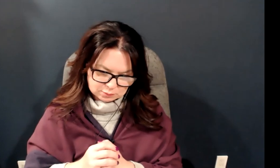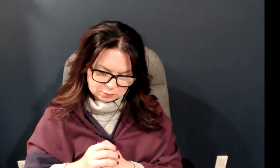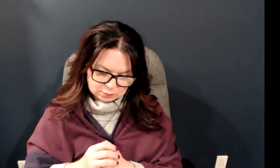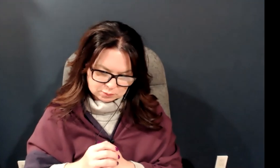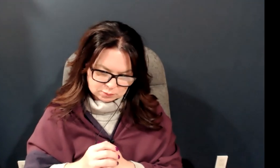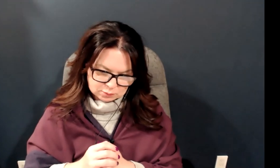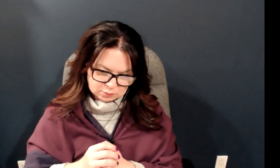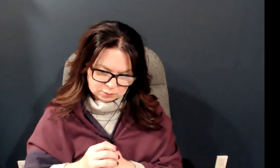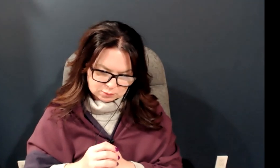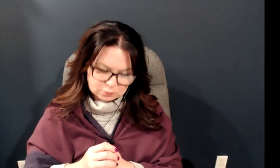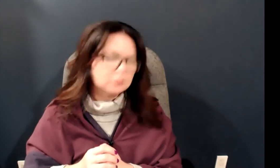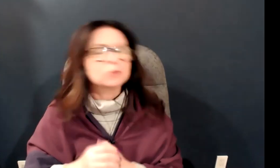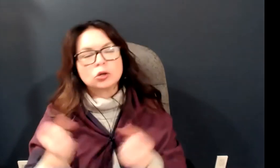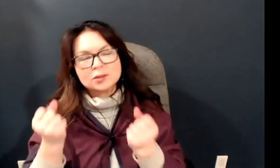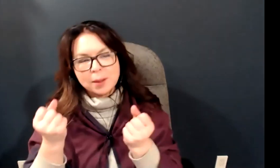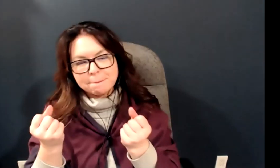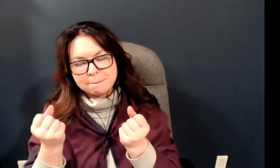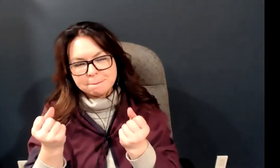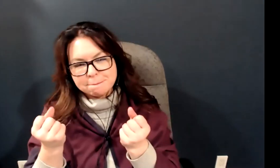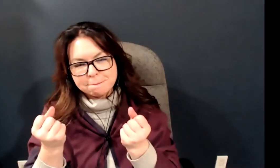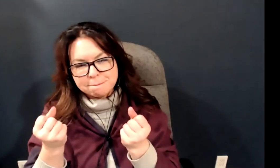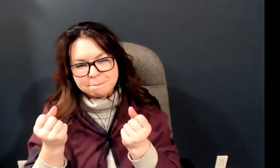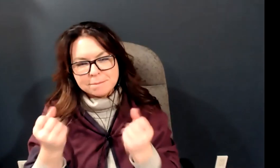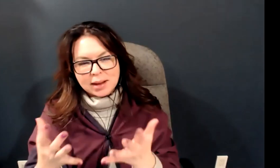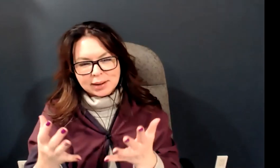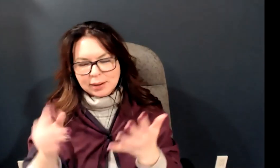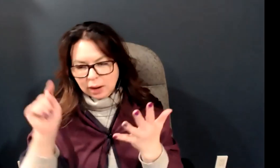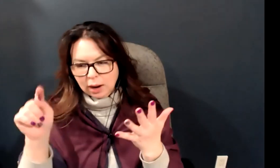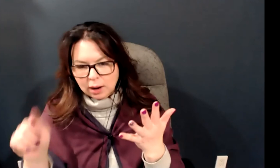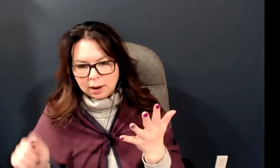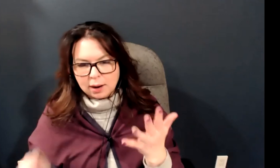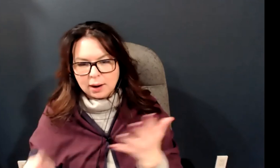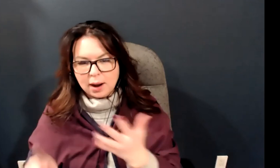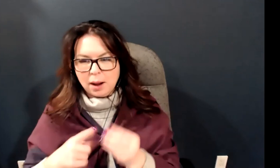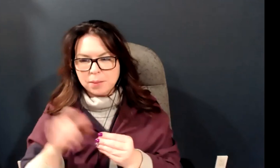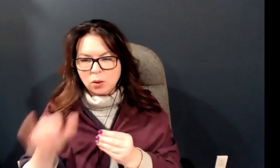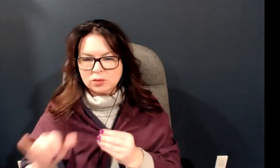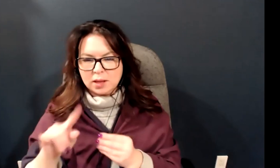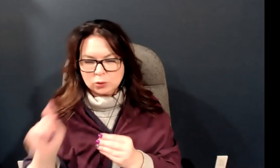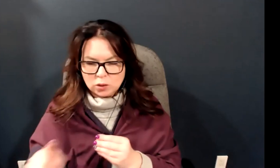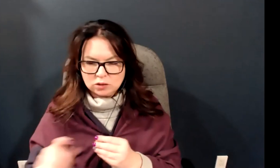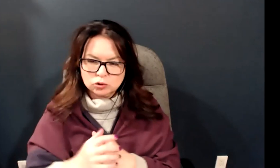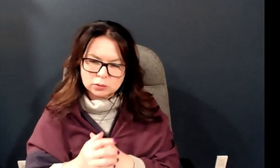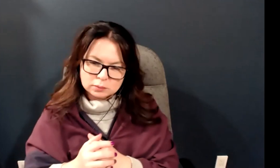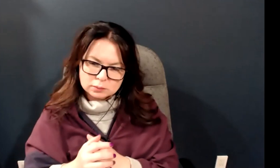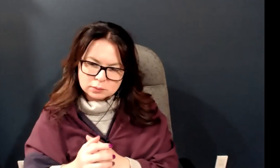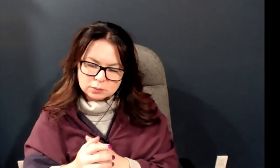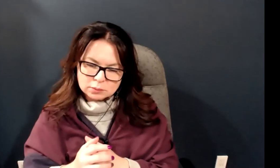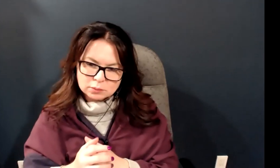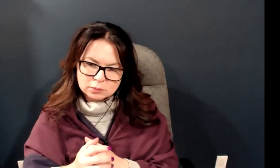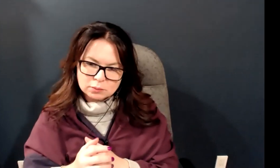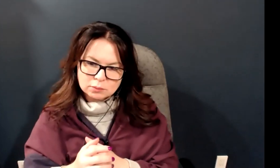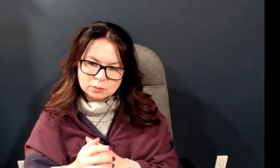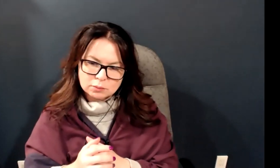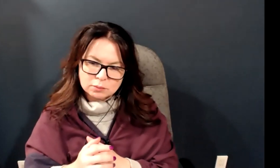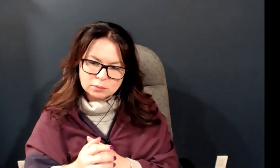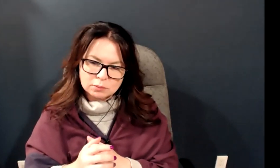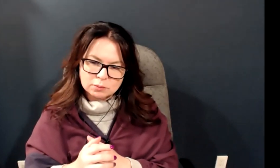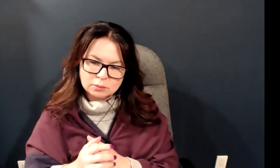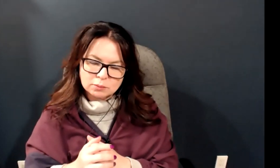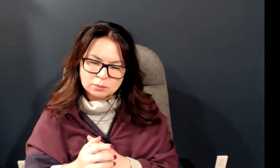which of course we know that didn't happen. But the idea that an art exhibition on 57th